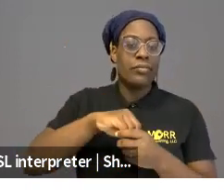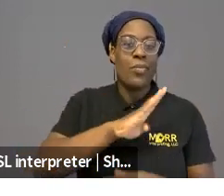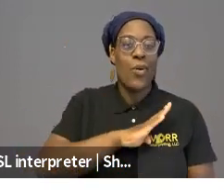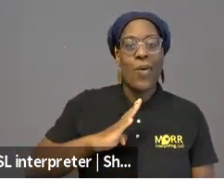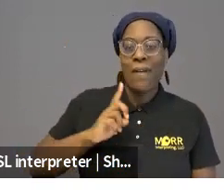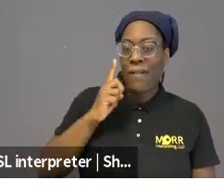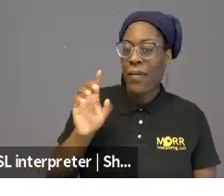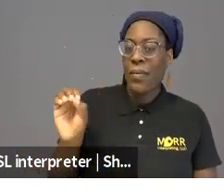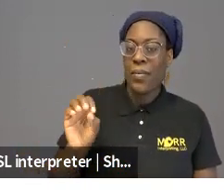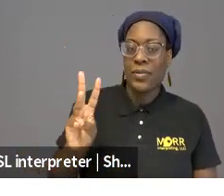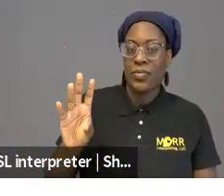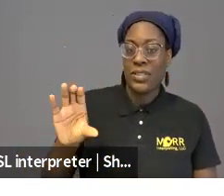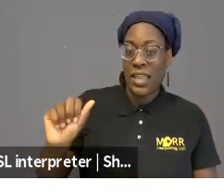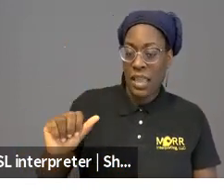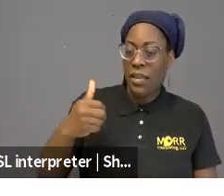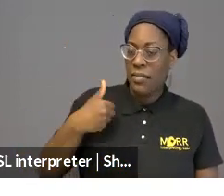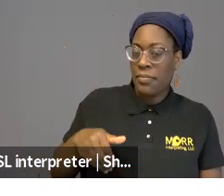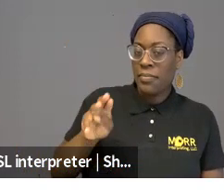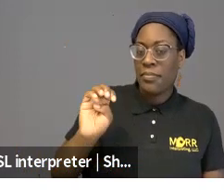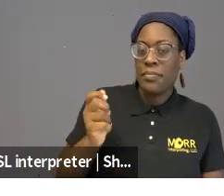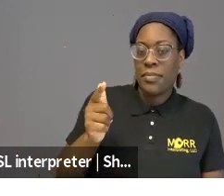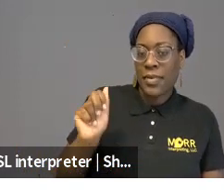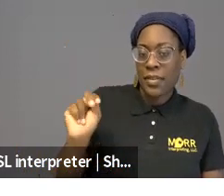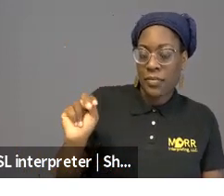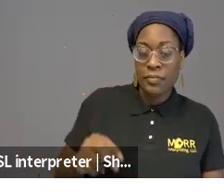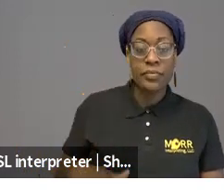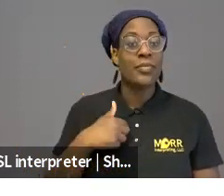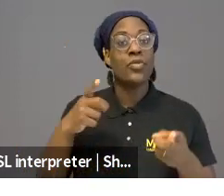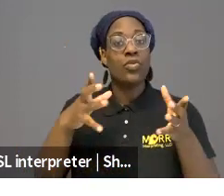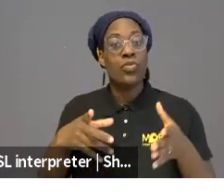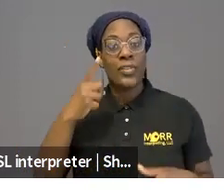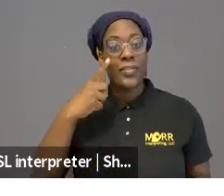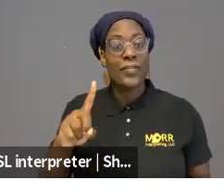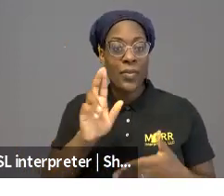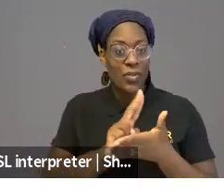I'm the Director of the Old Dominion University Writing Center. My co-presenters today are Beth